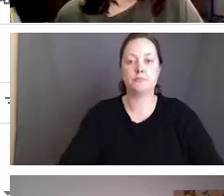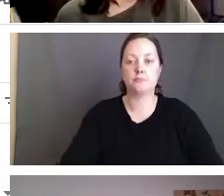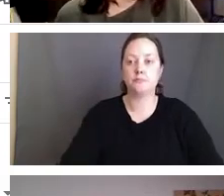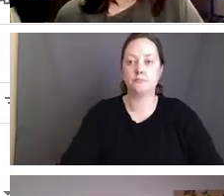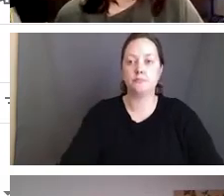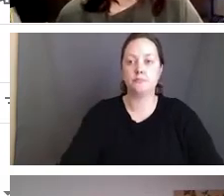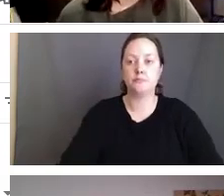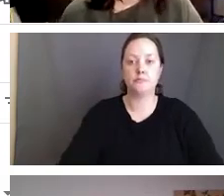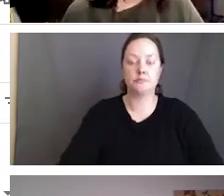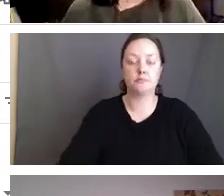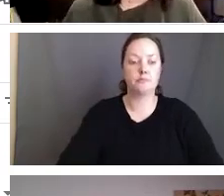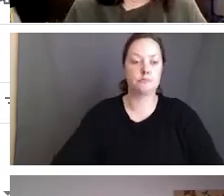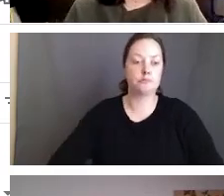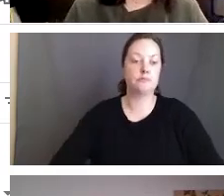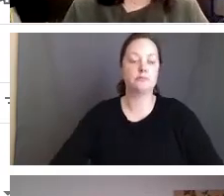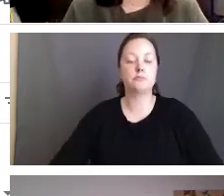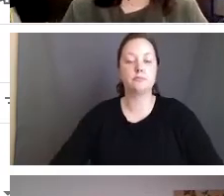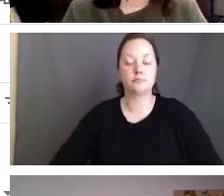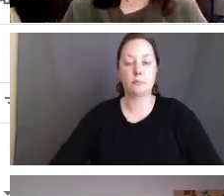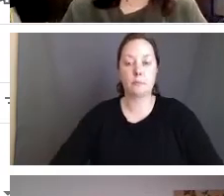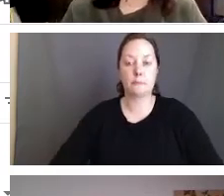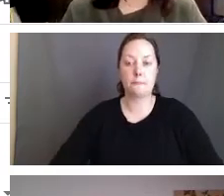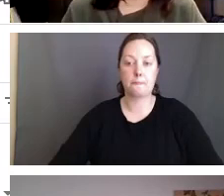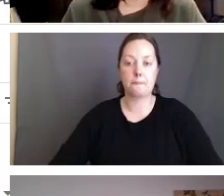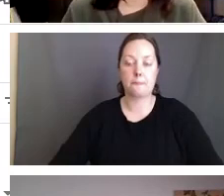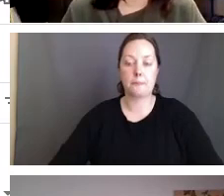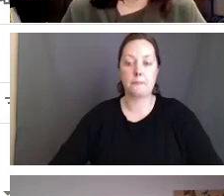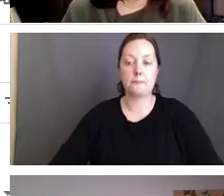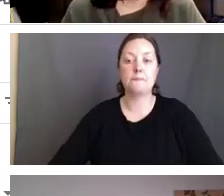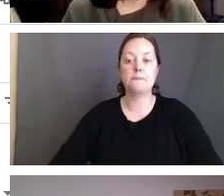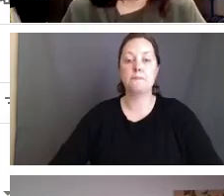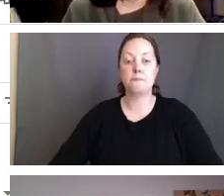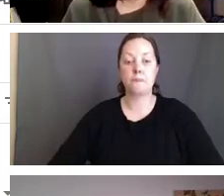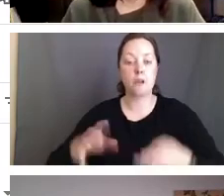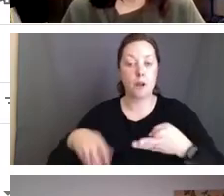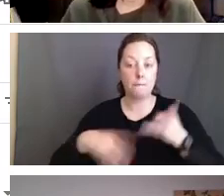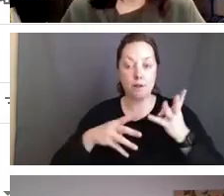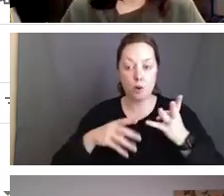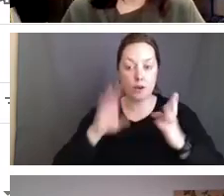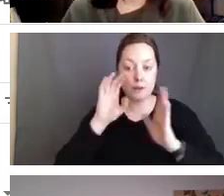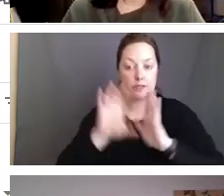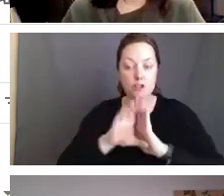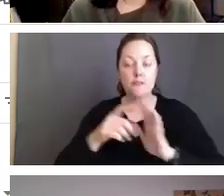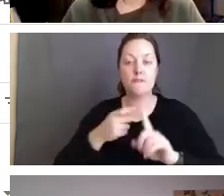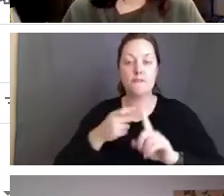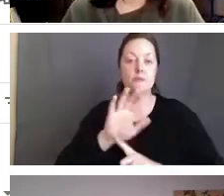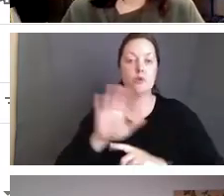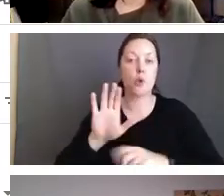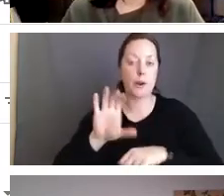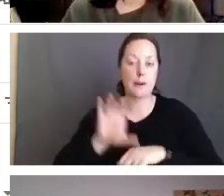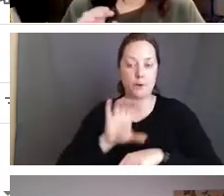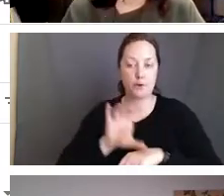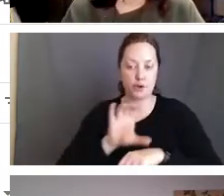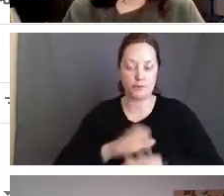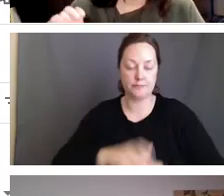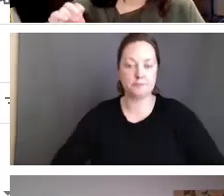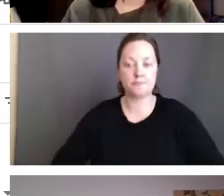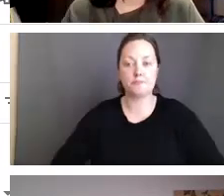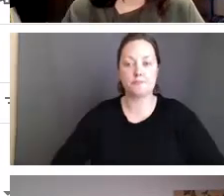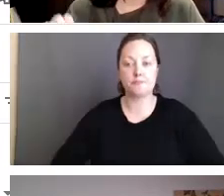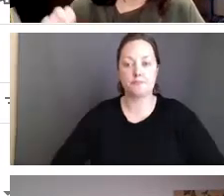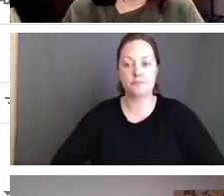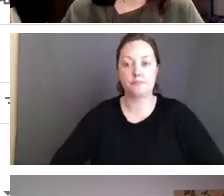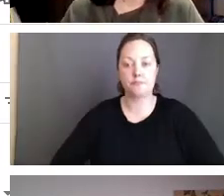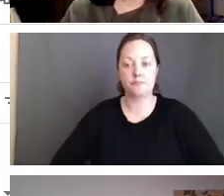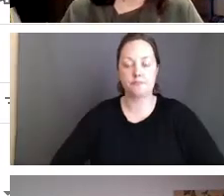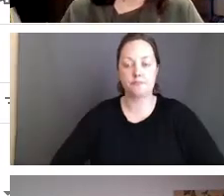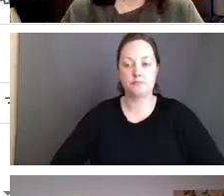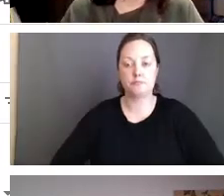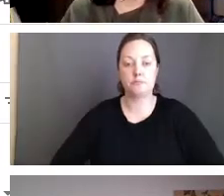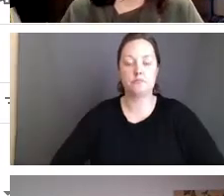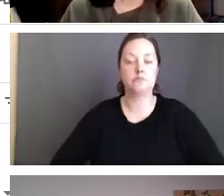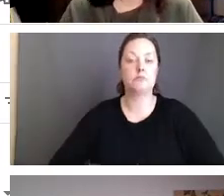Let me get rid of that puppy and I'm going to show you again, here is the divider,